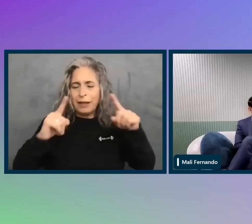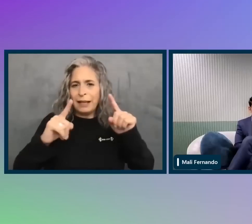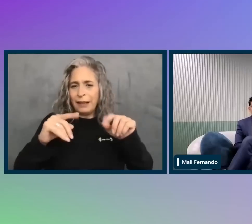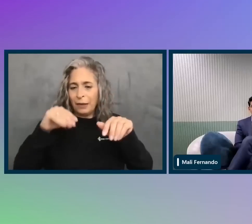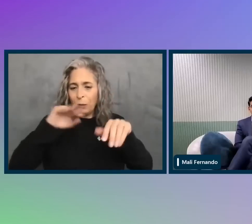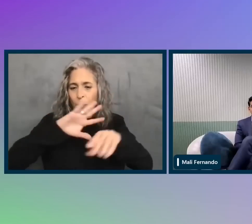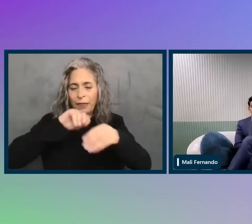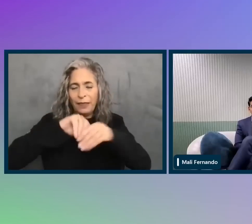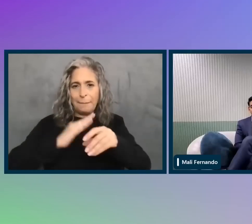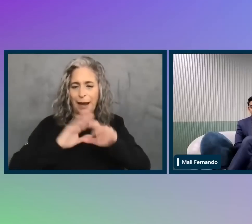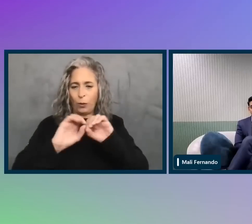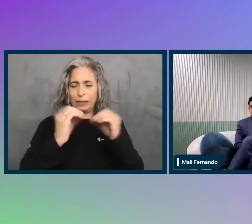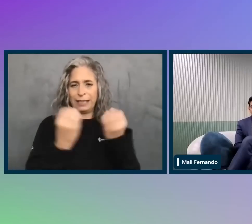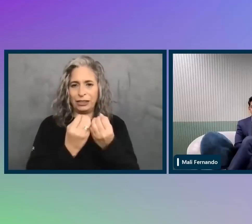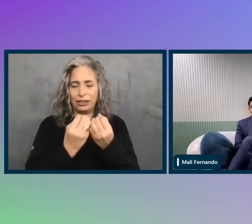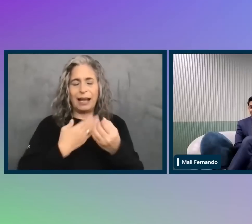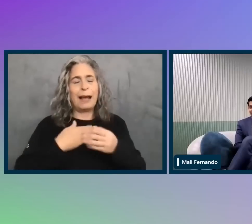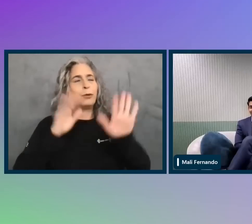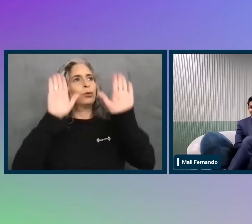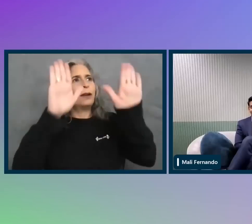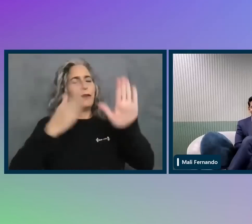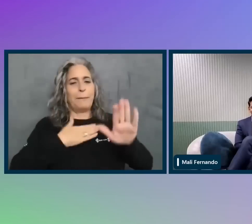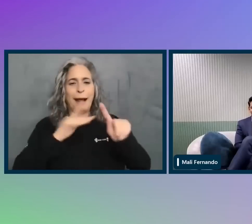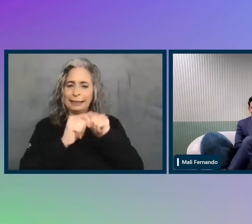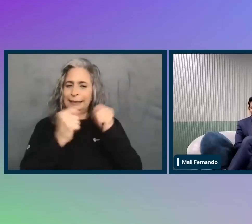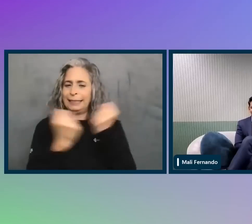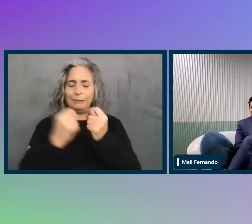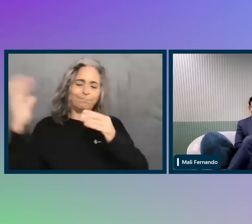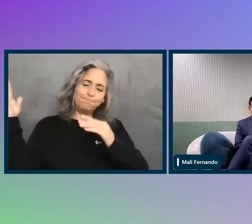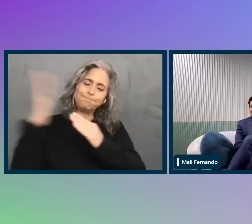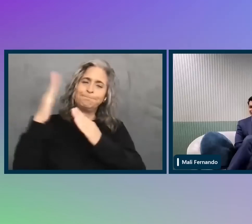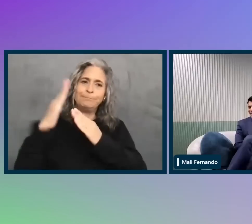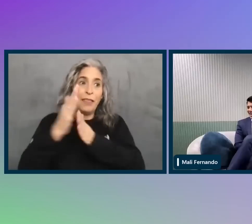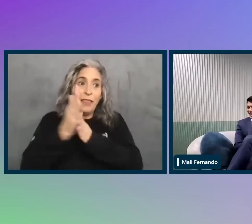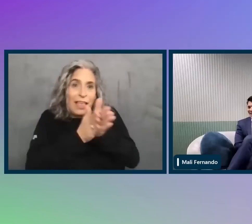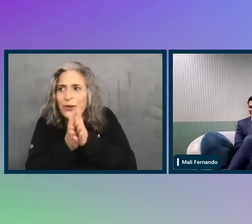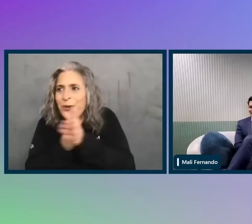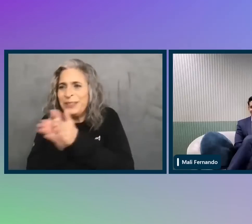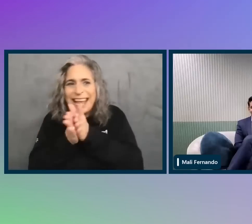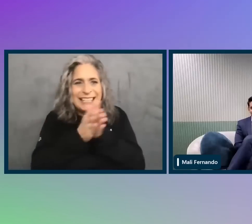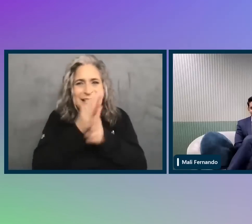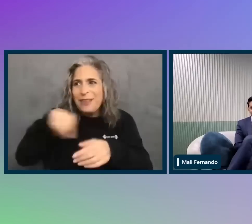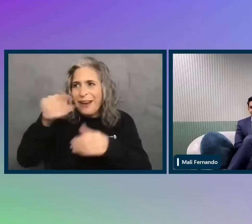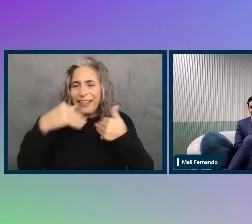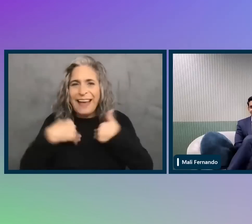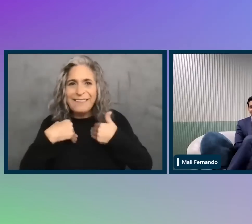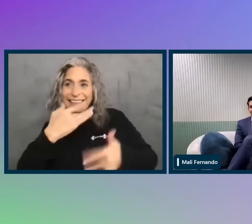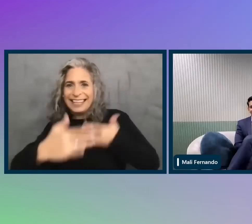not just my fantastic team, the enthusiasm and the excitement